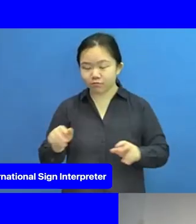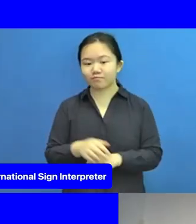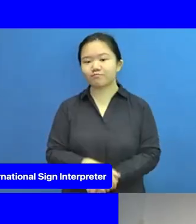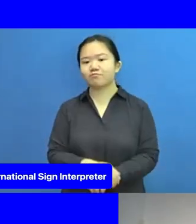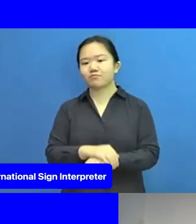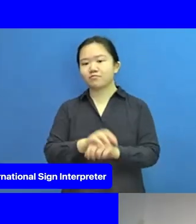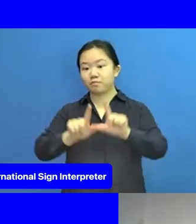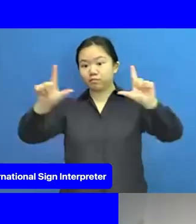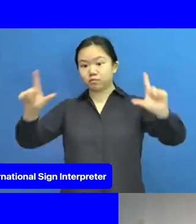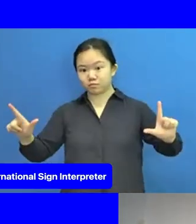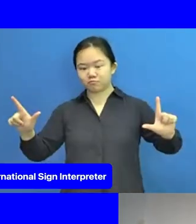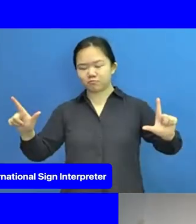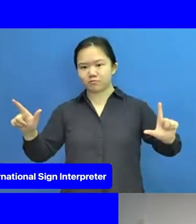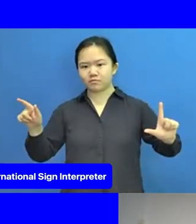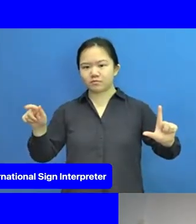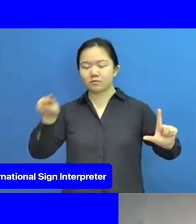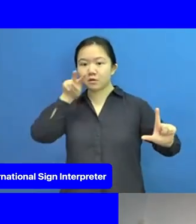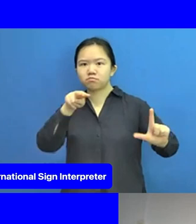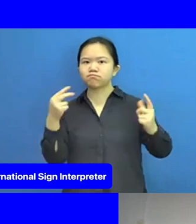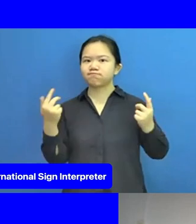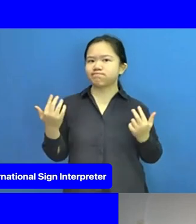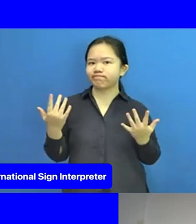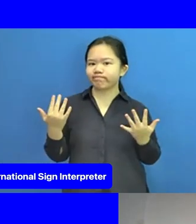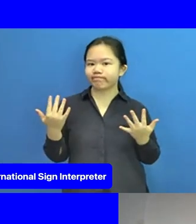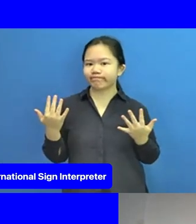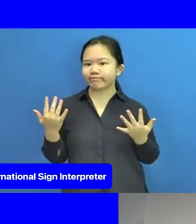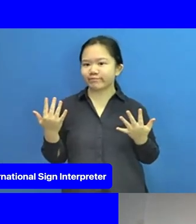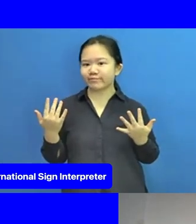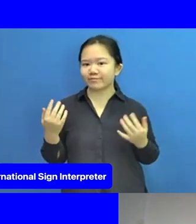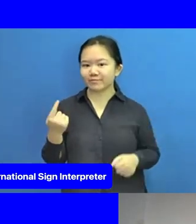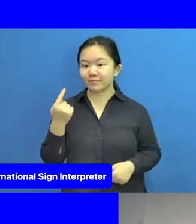been waiting for, the new core of Perform Europe